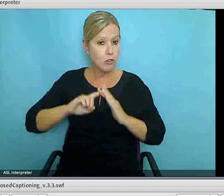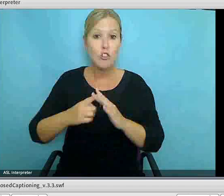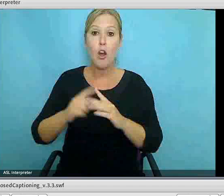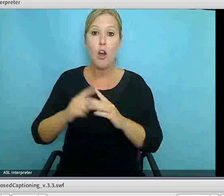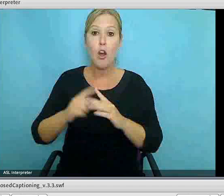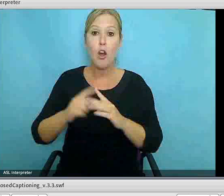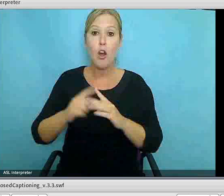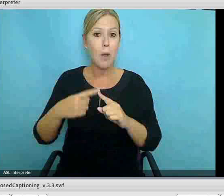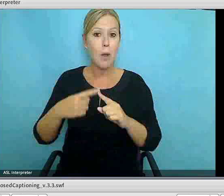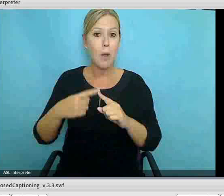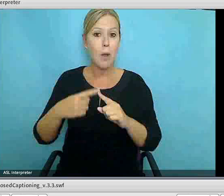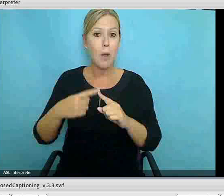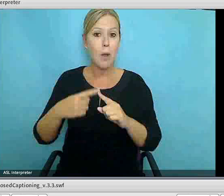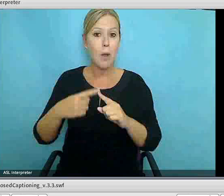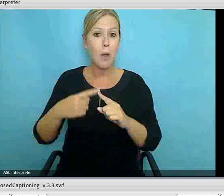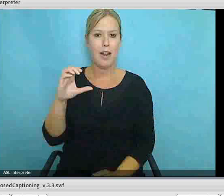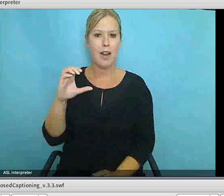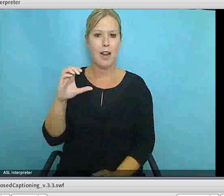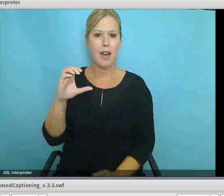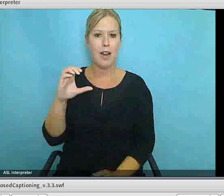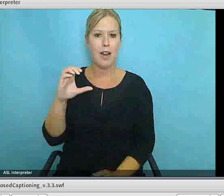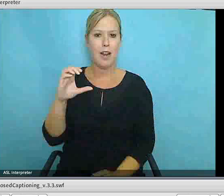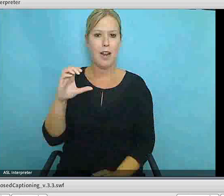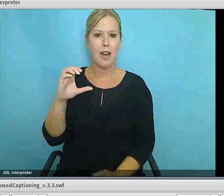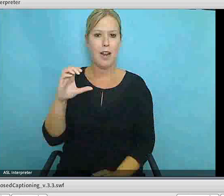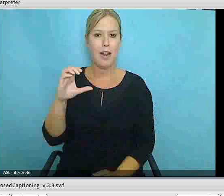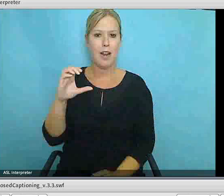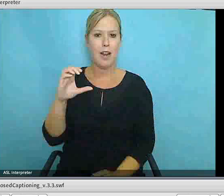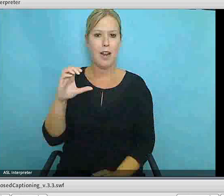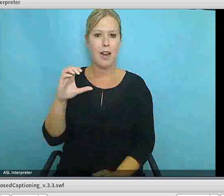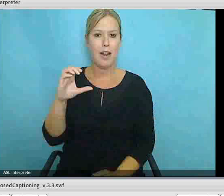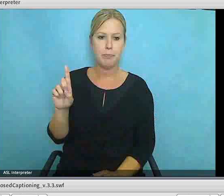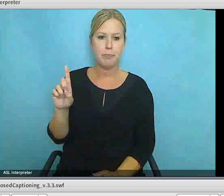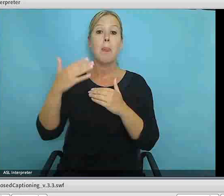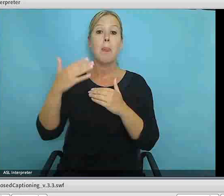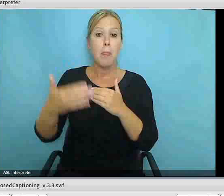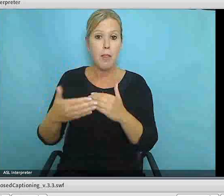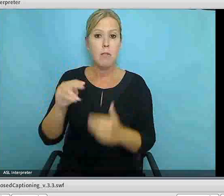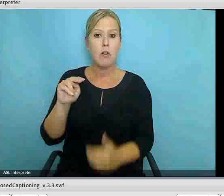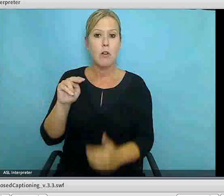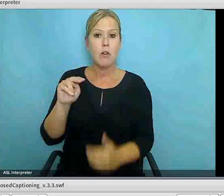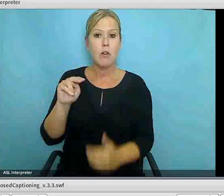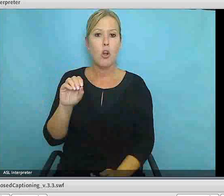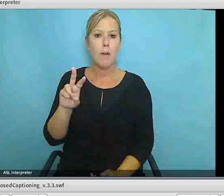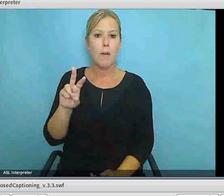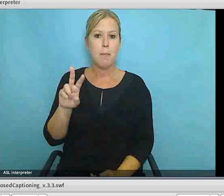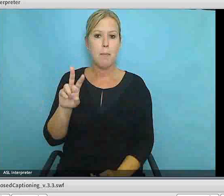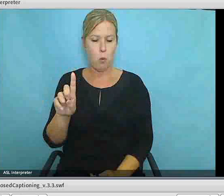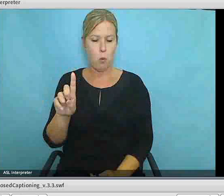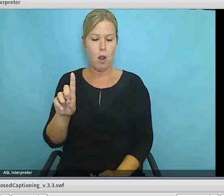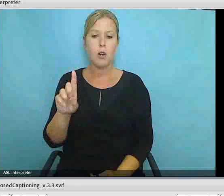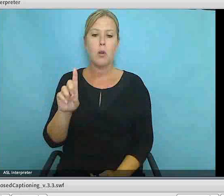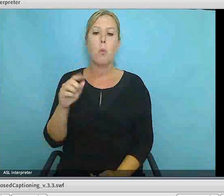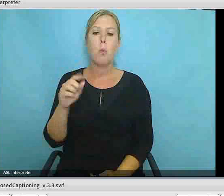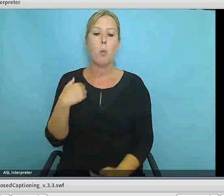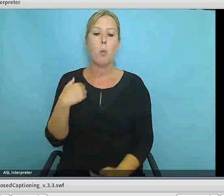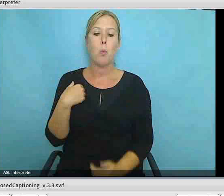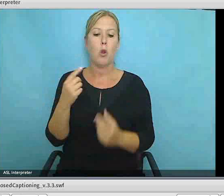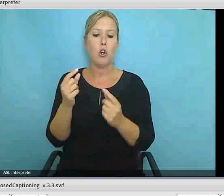In November, by November 1, we will be contacting the first group of people who are -- we will